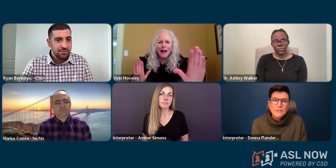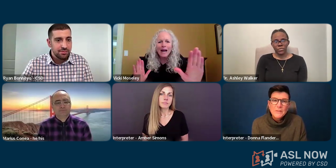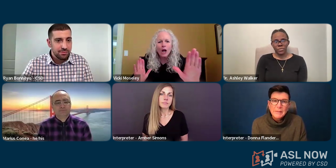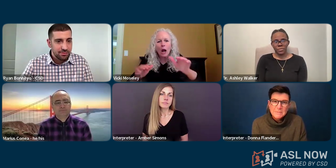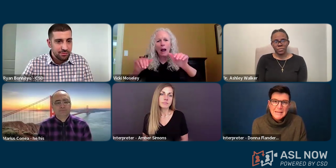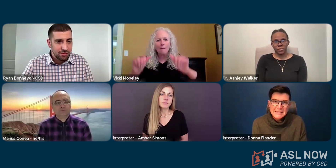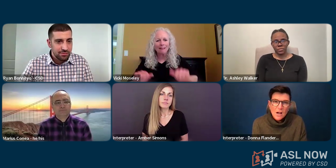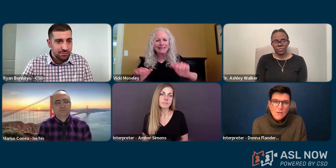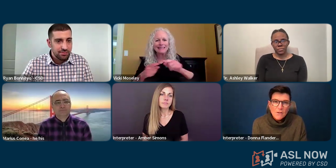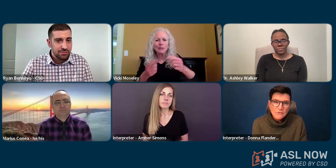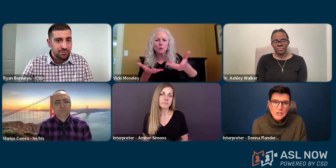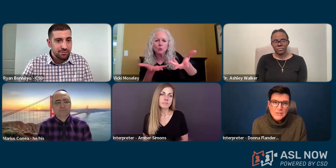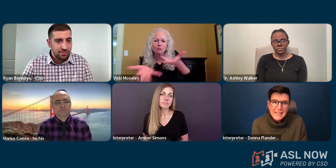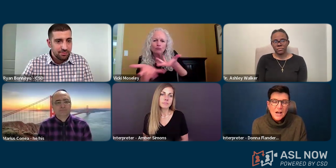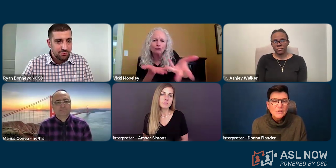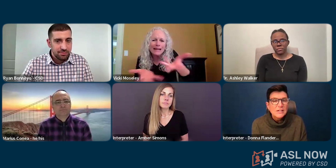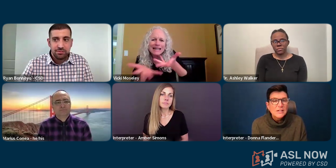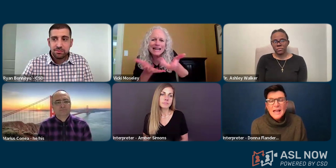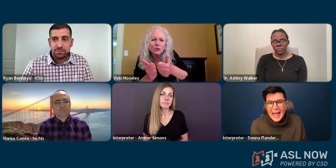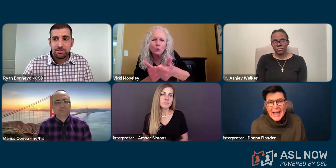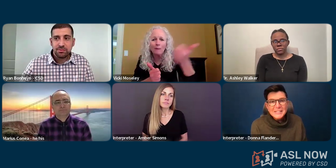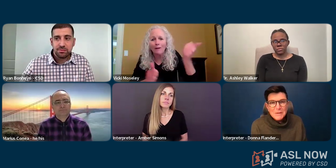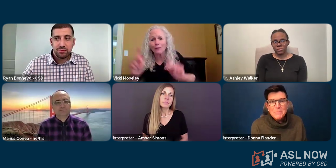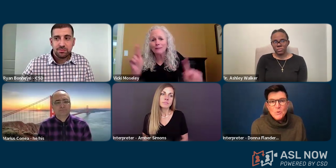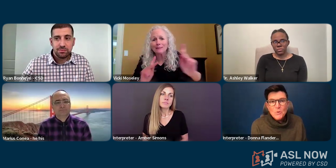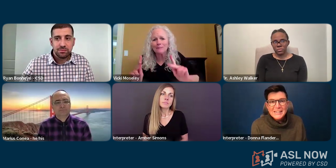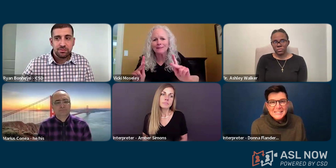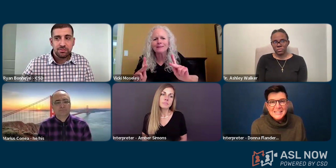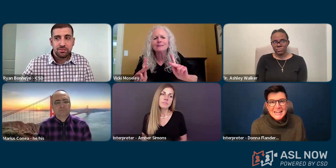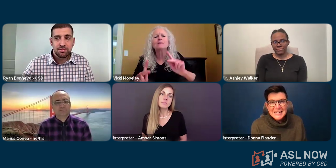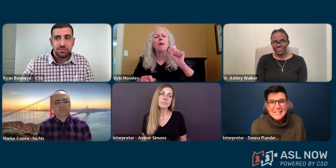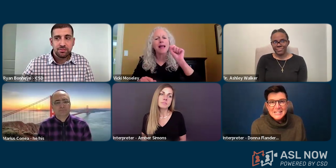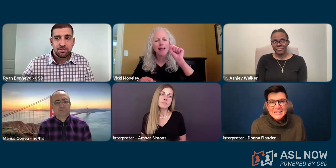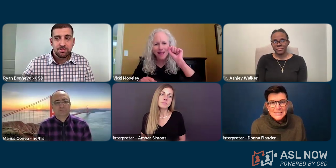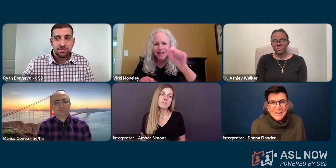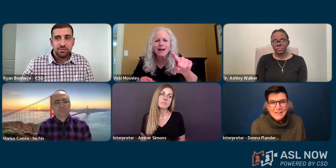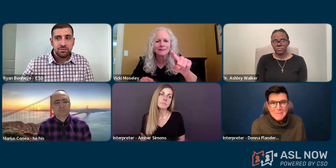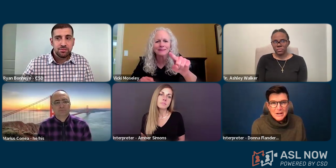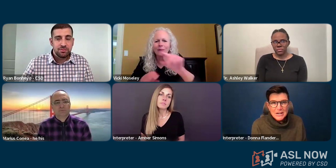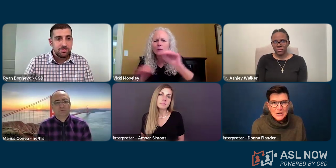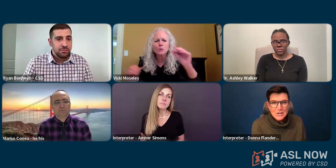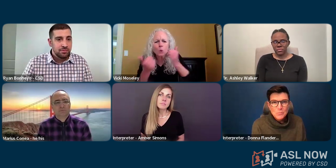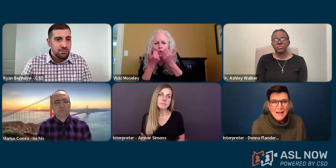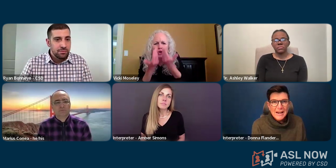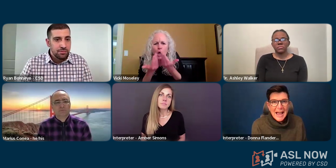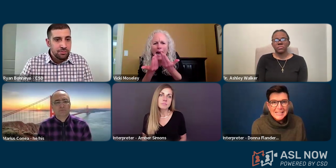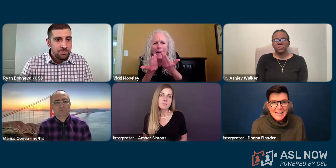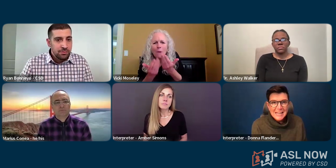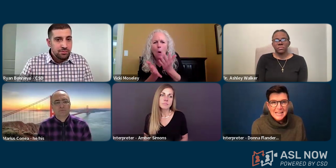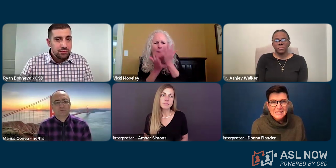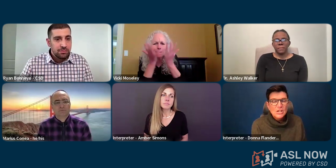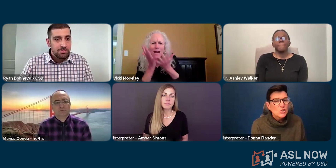I can fill in the blanks myself and figure this out. Ask people what it is that they need to break down any barriers or provide access.